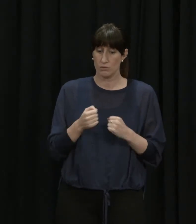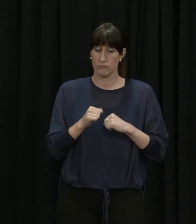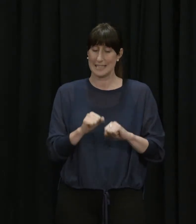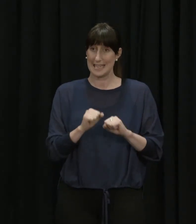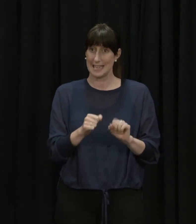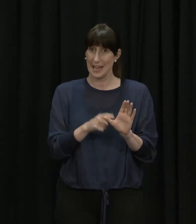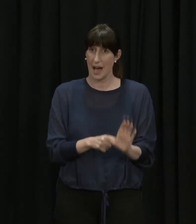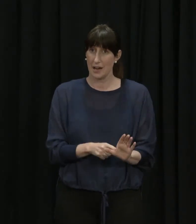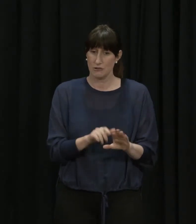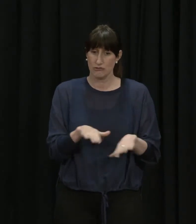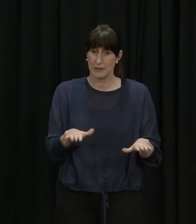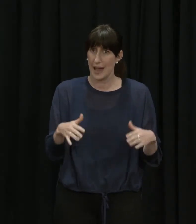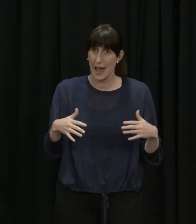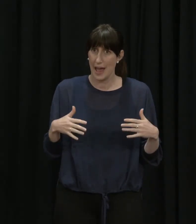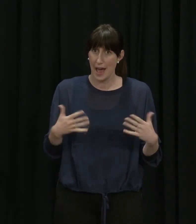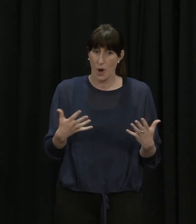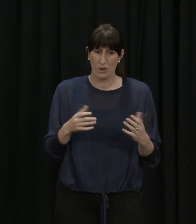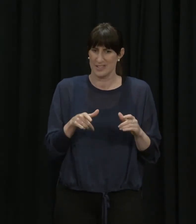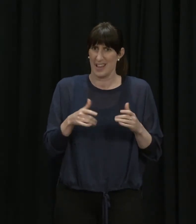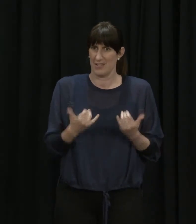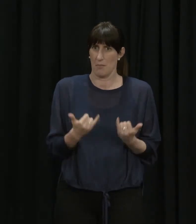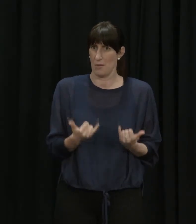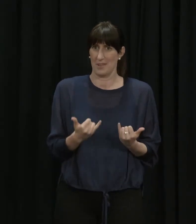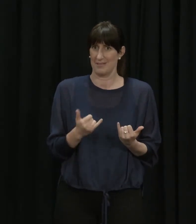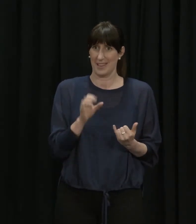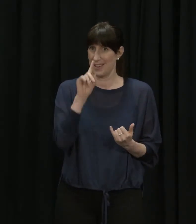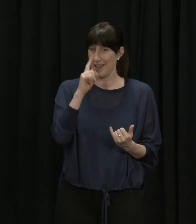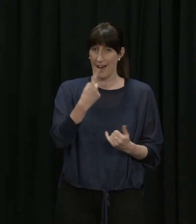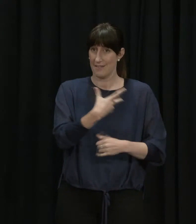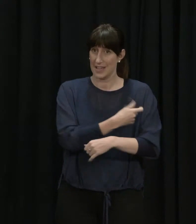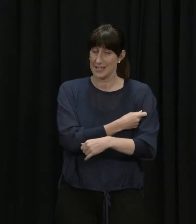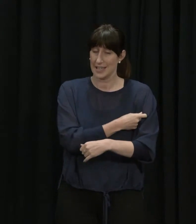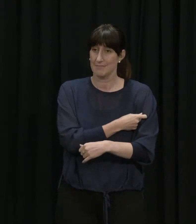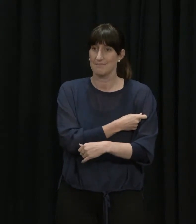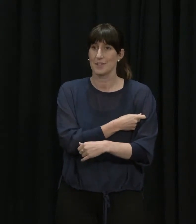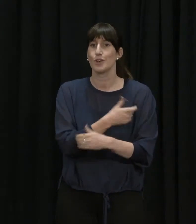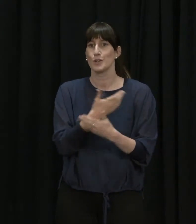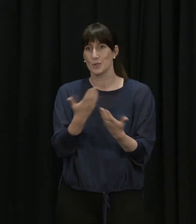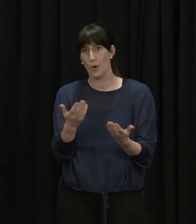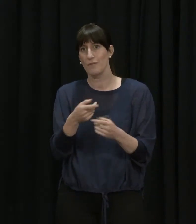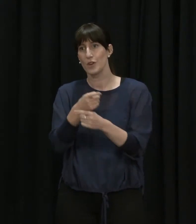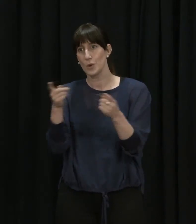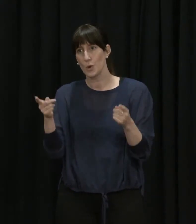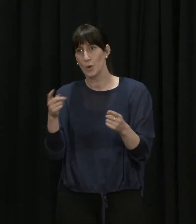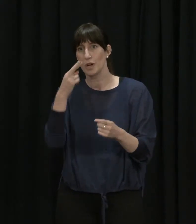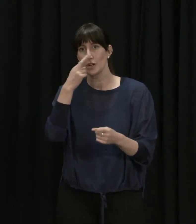In the meantime, the best thing we can do to protect younger